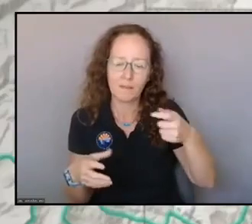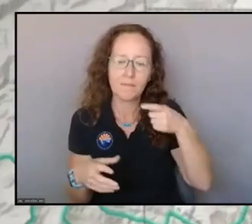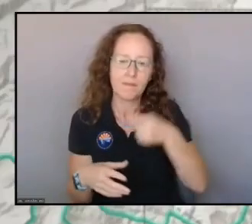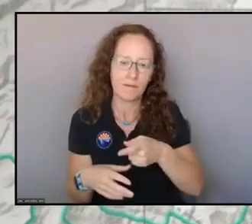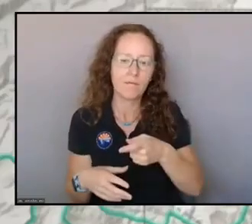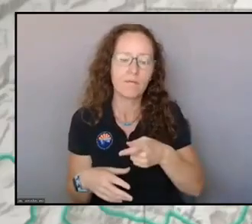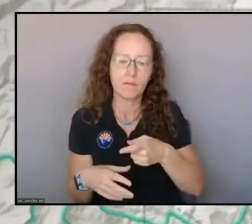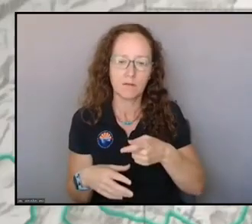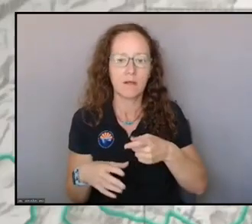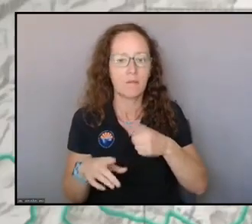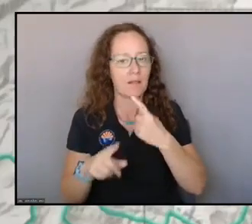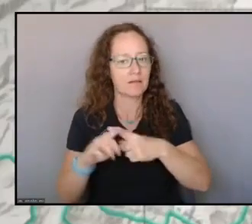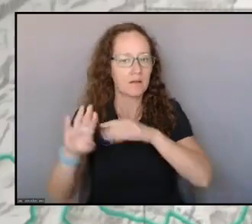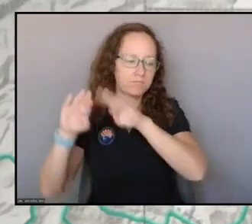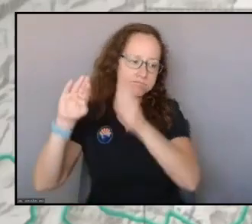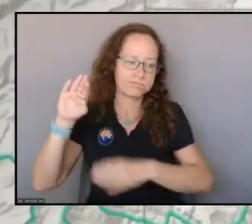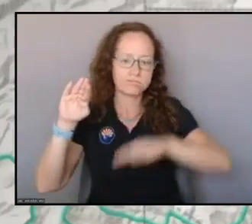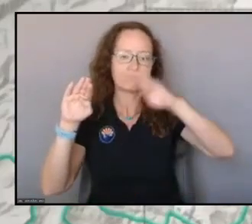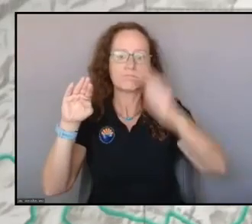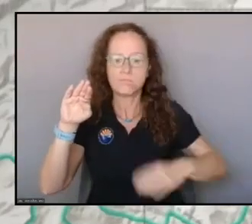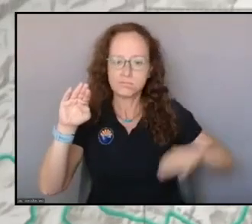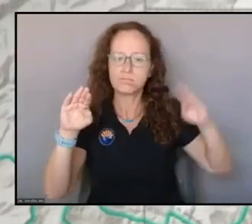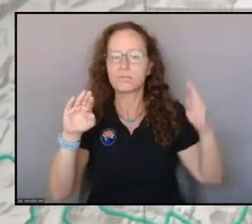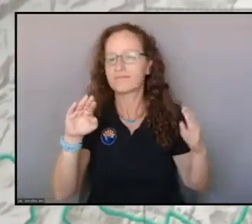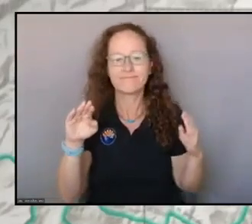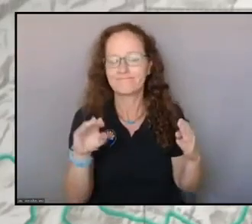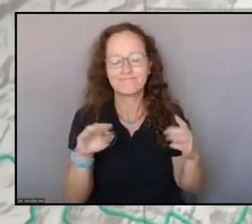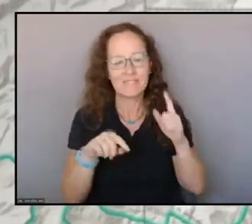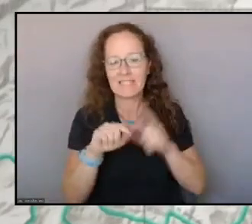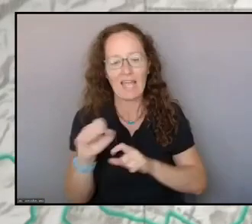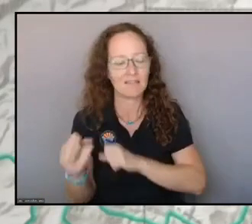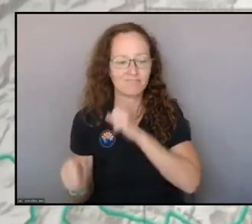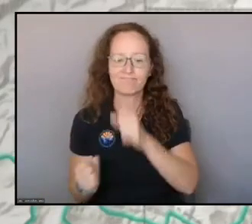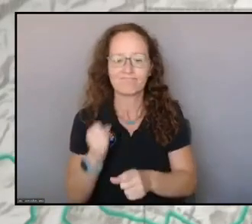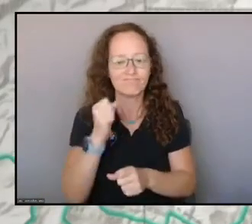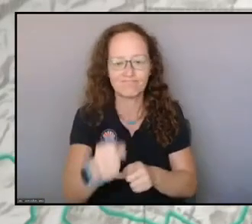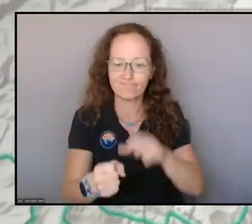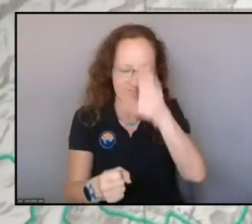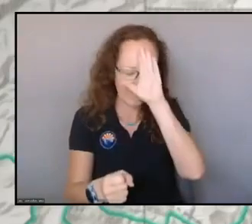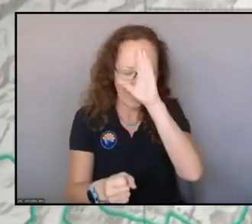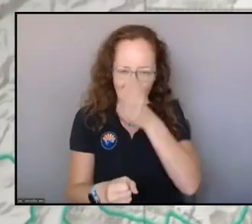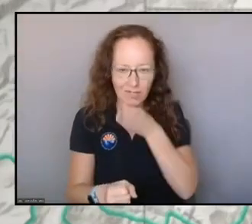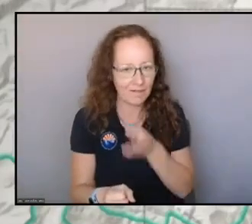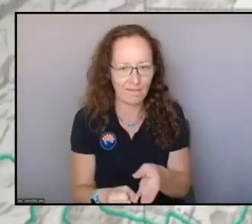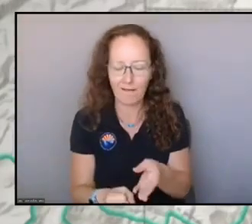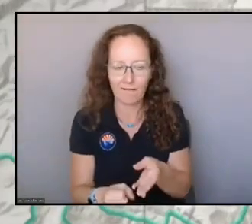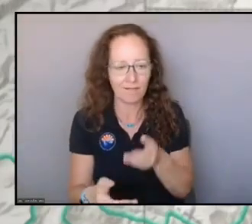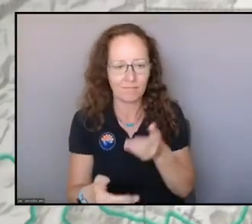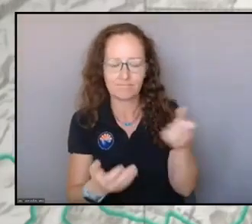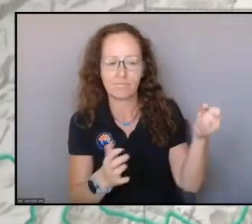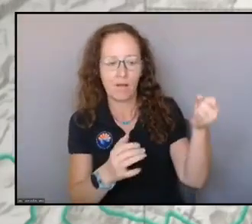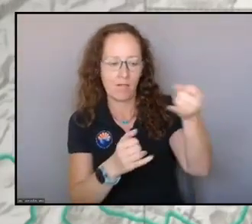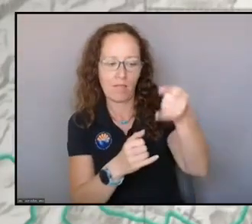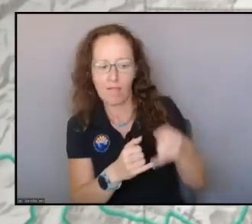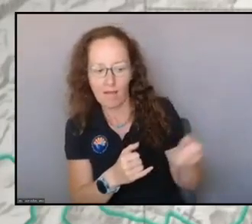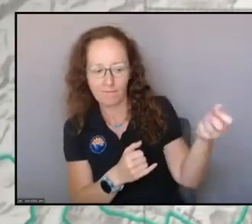GROWING IN THAT AREA. IT IS STEEP, RUGGED, COUNTRY AND TERRAIN WHERE WE CAN'T GET FOLKS BASED ON THE FIRE